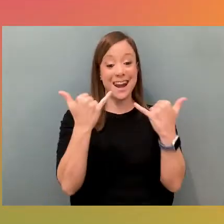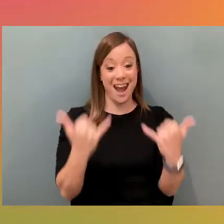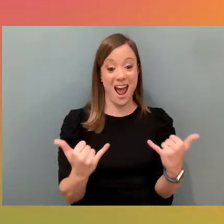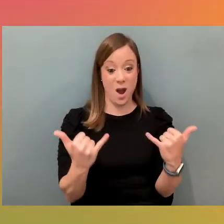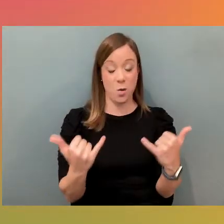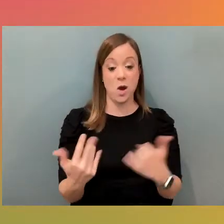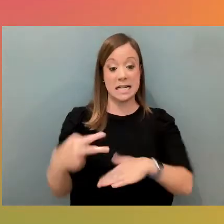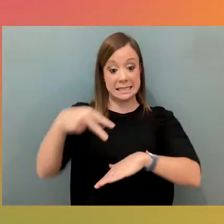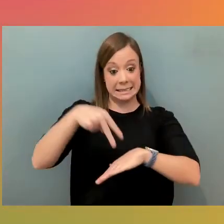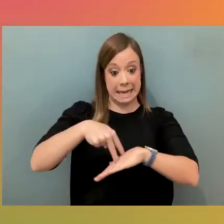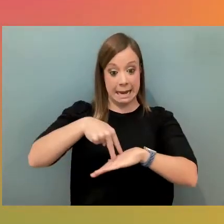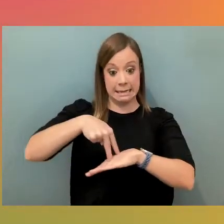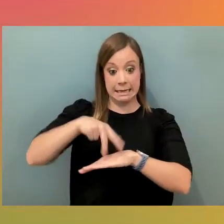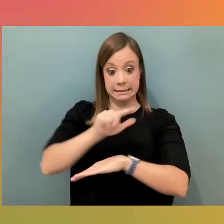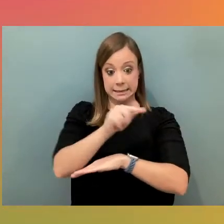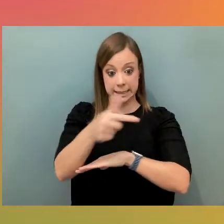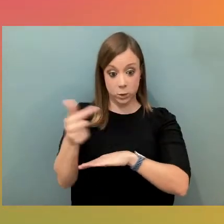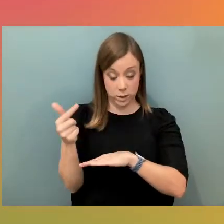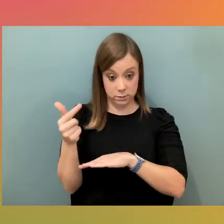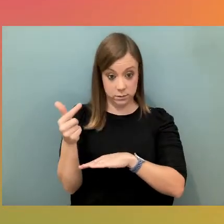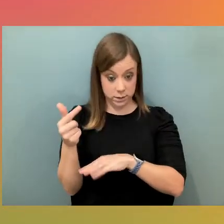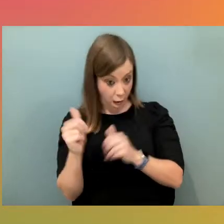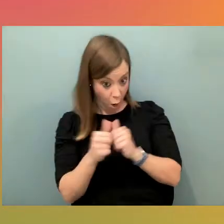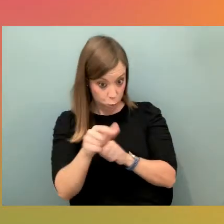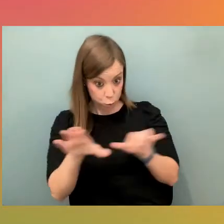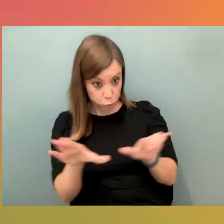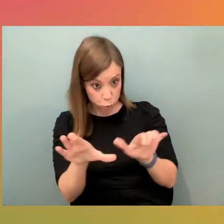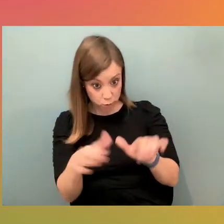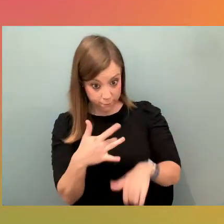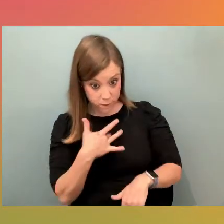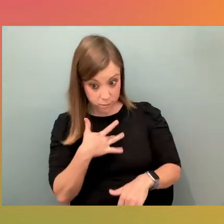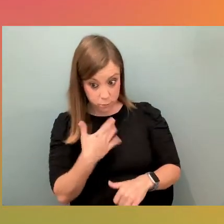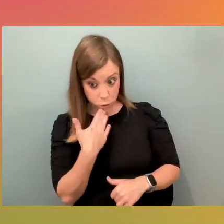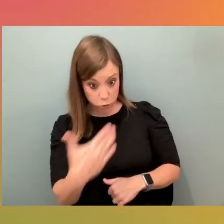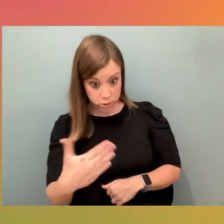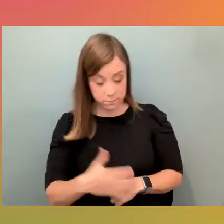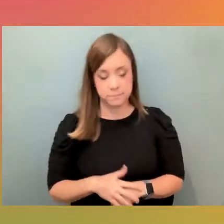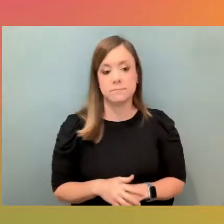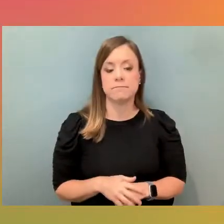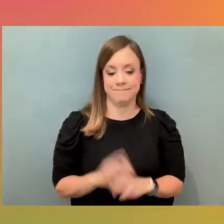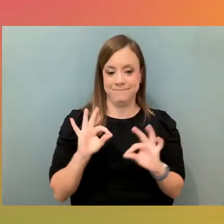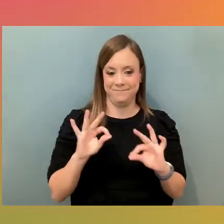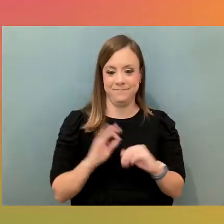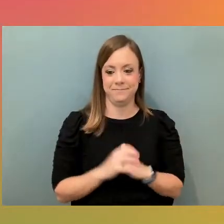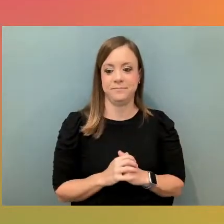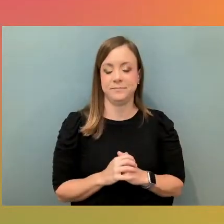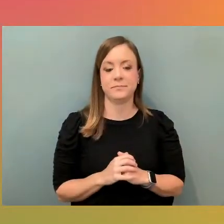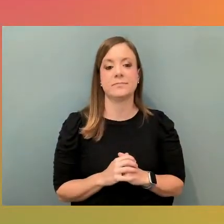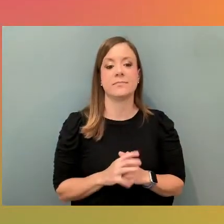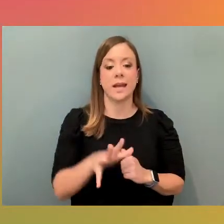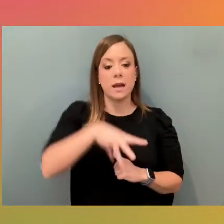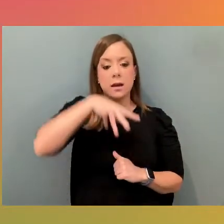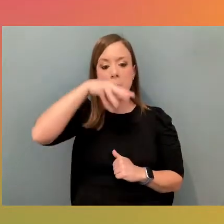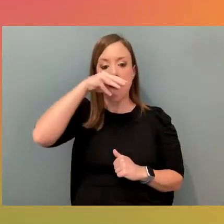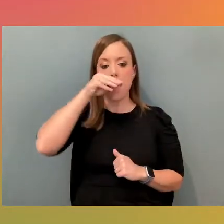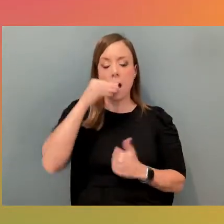ALL RIGHT. WE ARE GOING TO MOVE INTO A STANDING SEQUENCE.